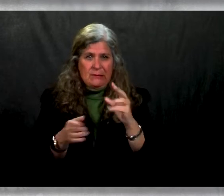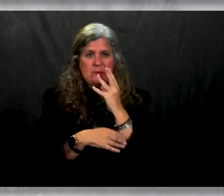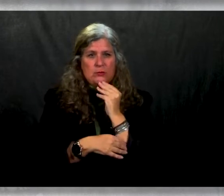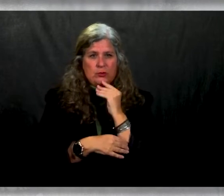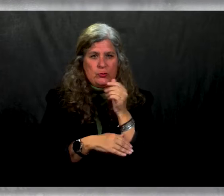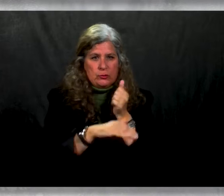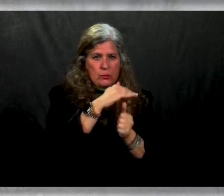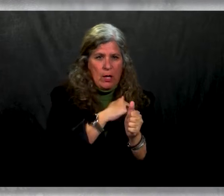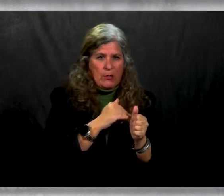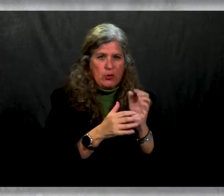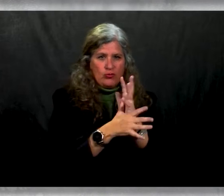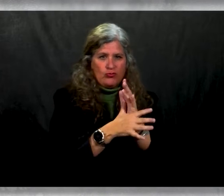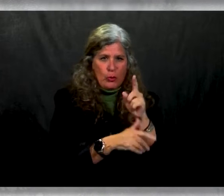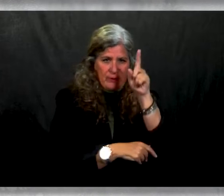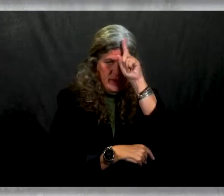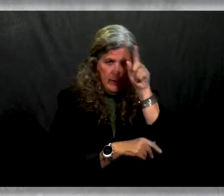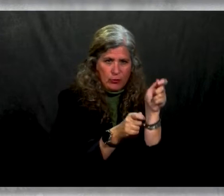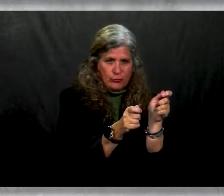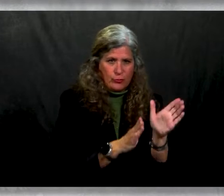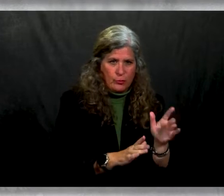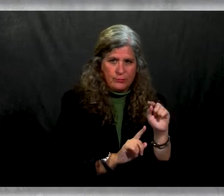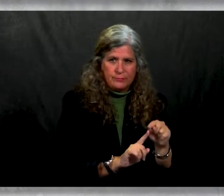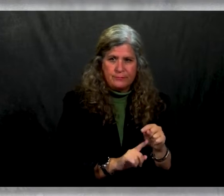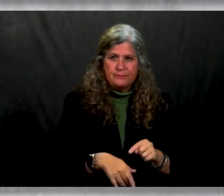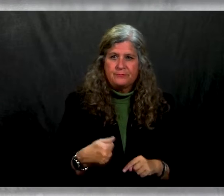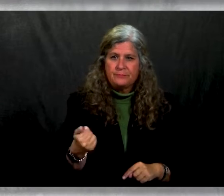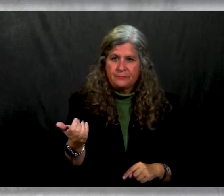(speaking foreign language)